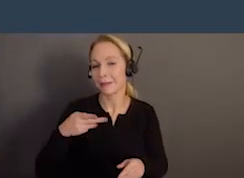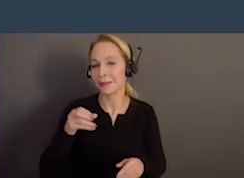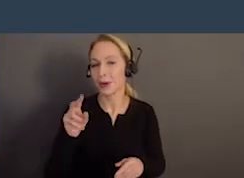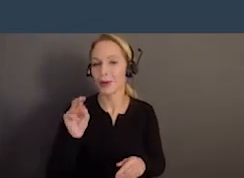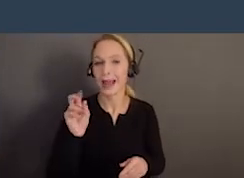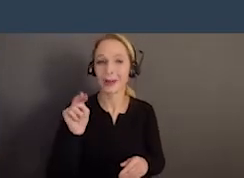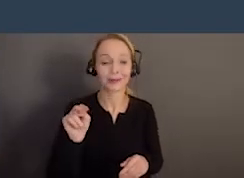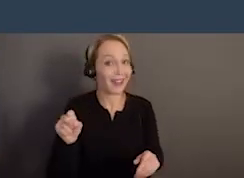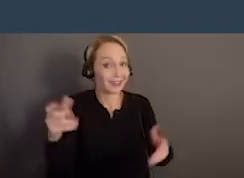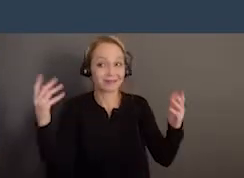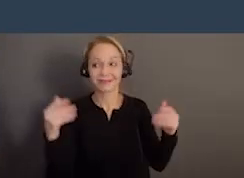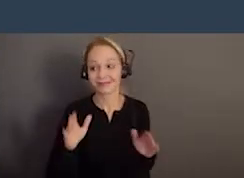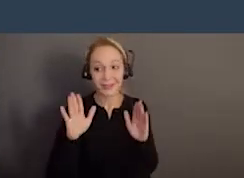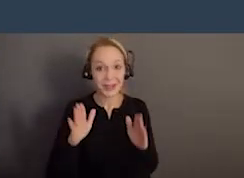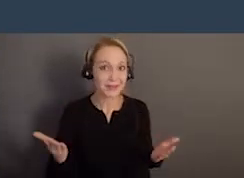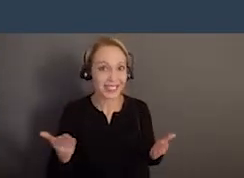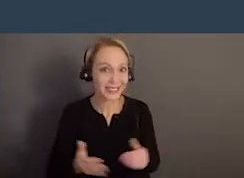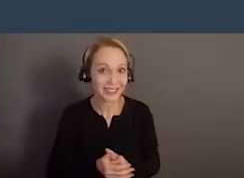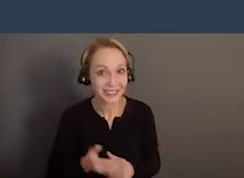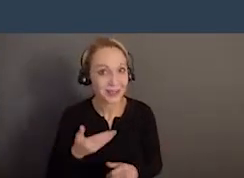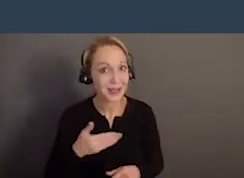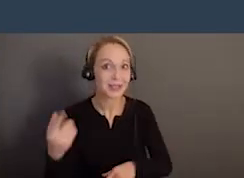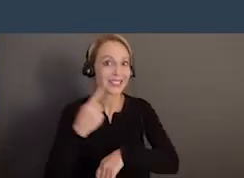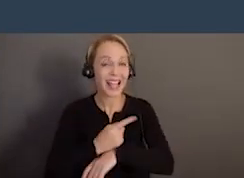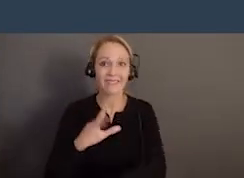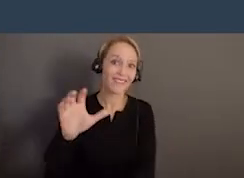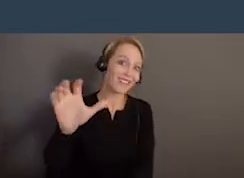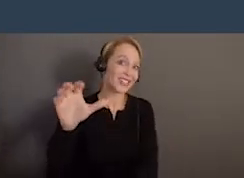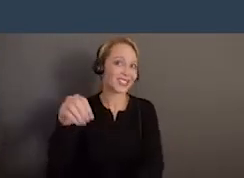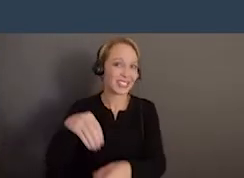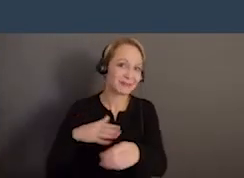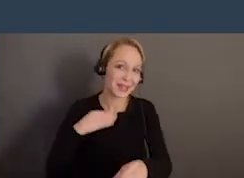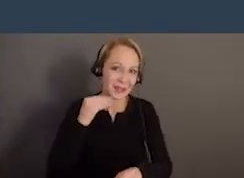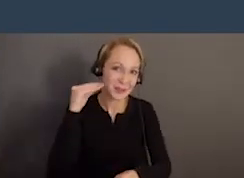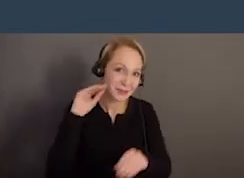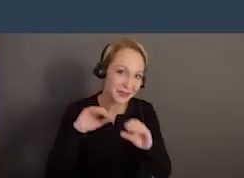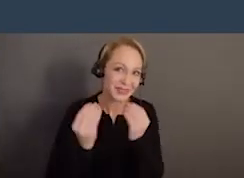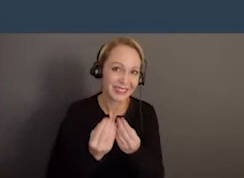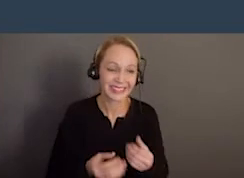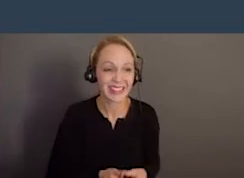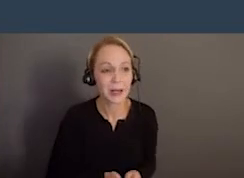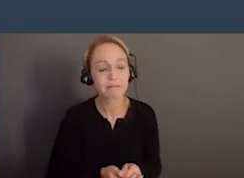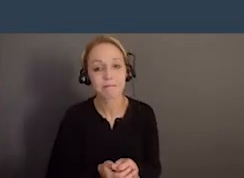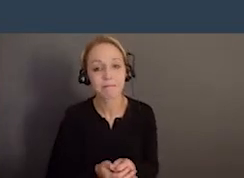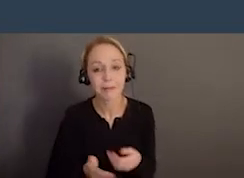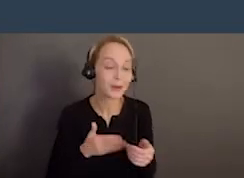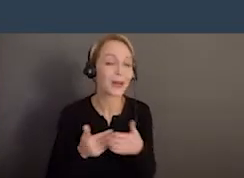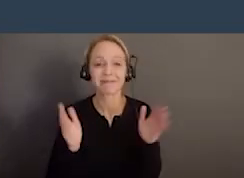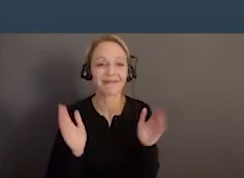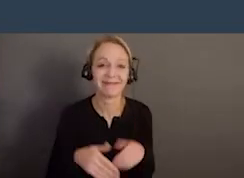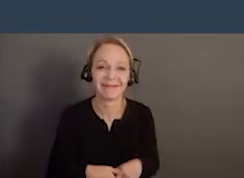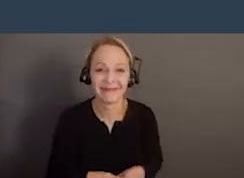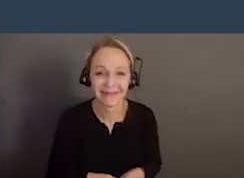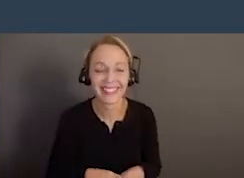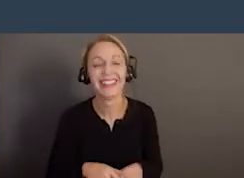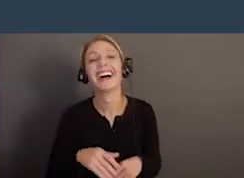PRONOUNS HE/HIM. GREAT TO BE HERE. WELCOME TO DAY 500 IN MY HOME OFFICE.